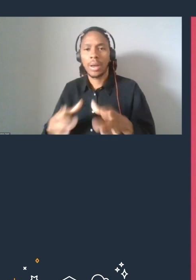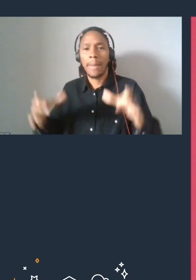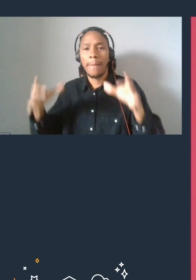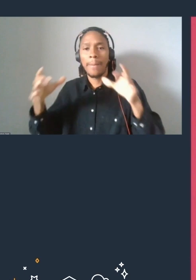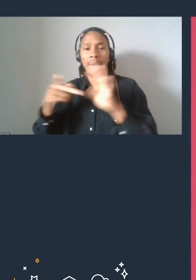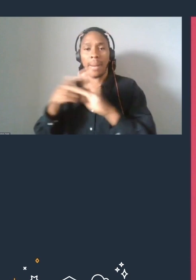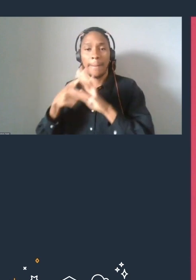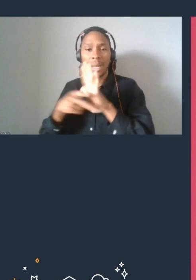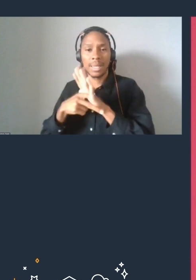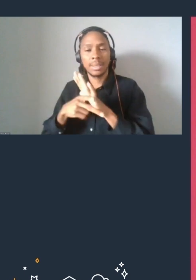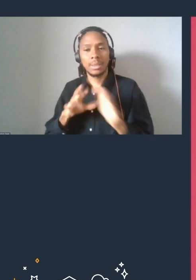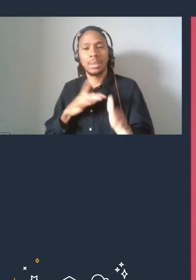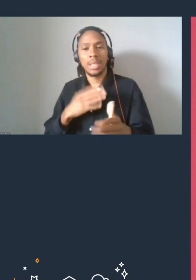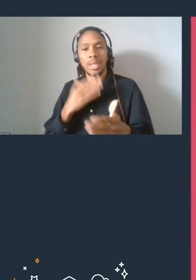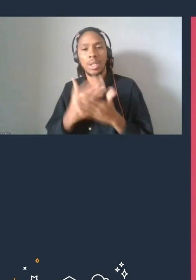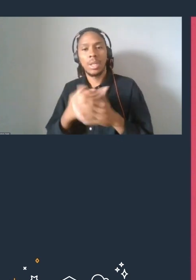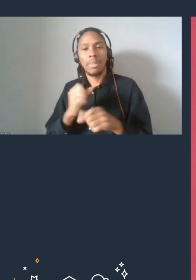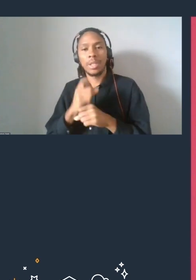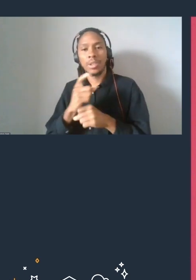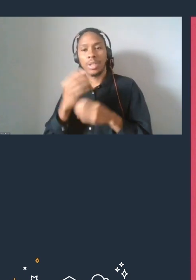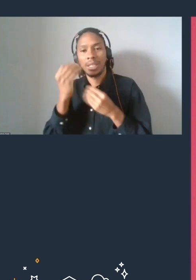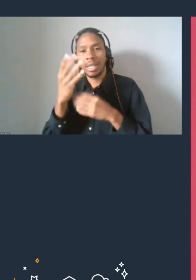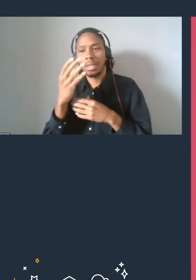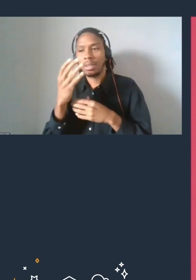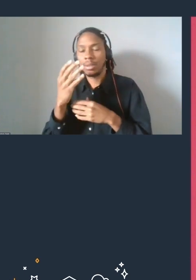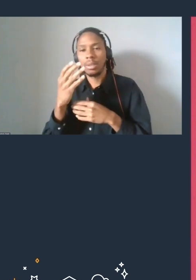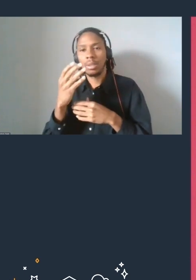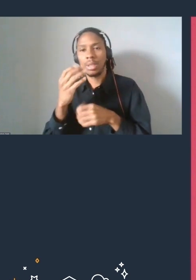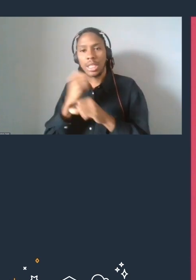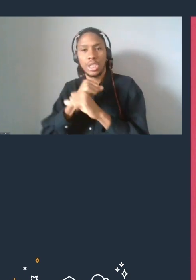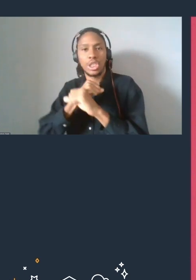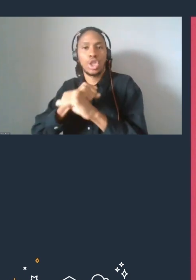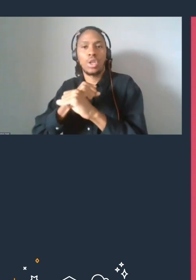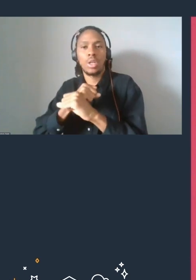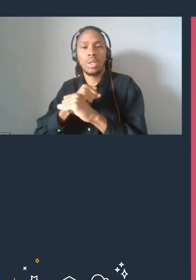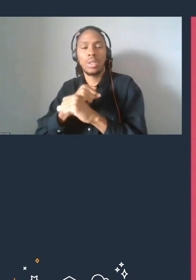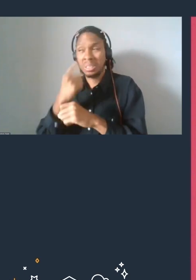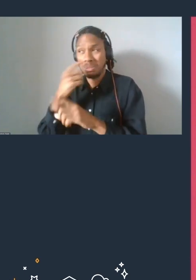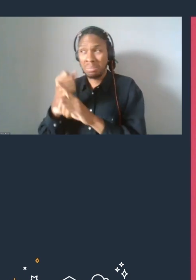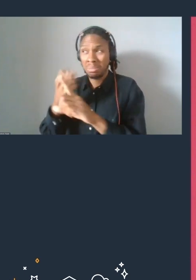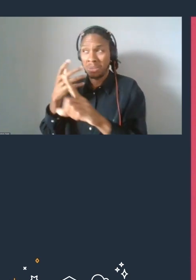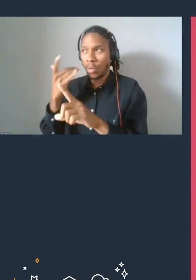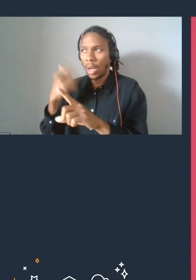to keep your data straightforwardly secure. Shakhi, can you tell us a little bit about why we are recommending that?